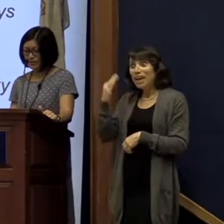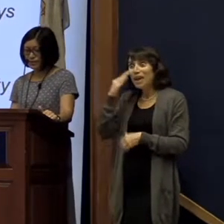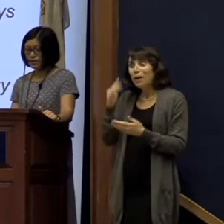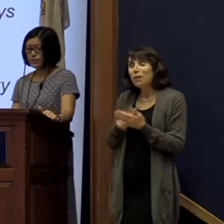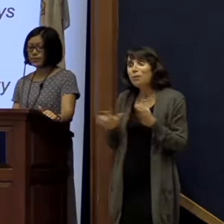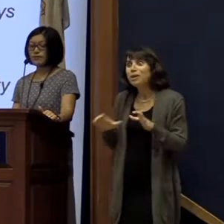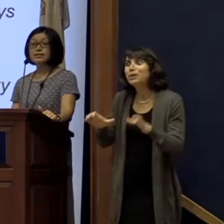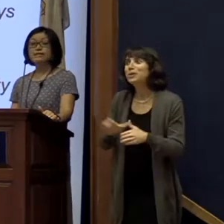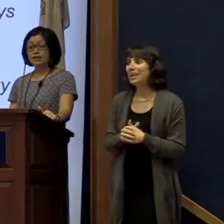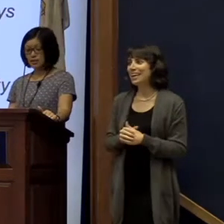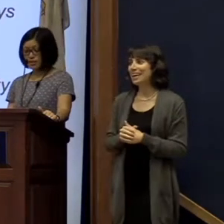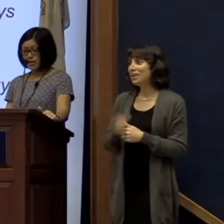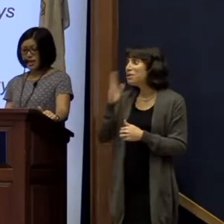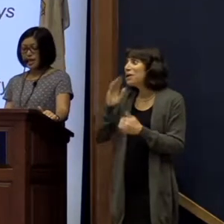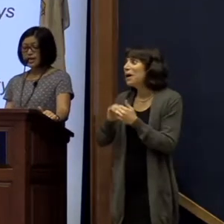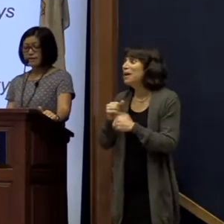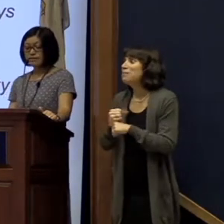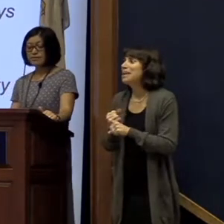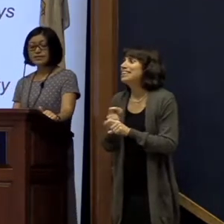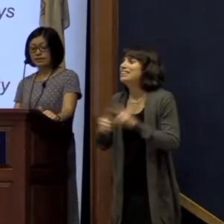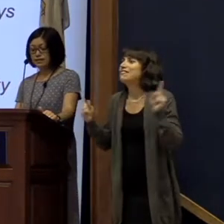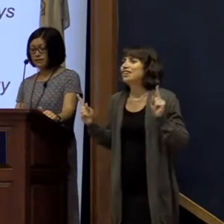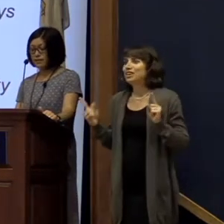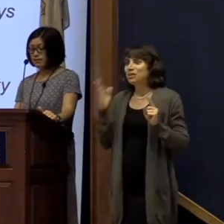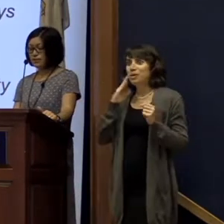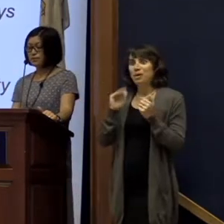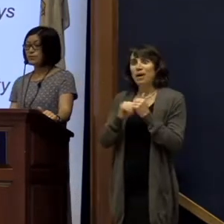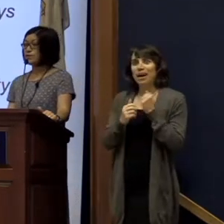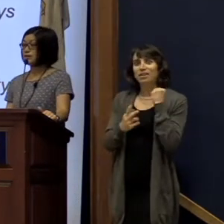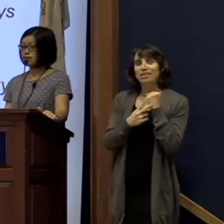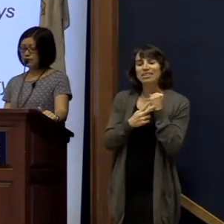We know how to save energy and how to convince others are better ways to do things with electricity